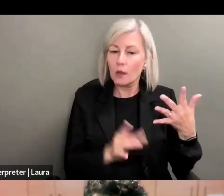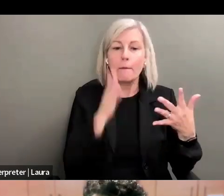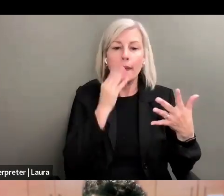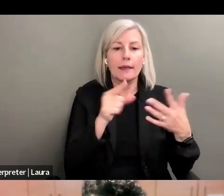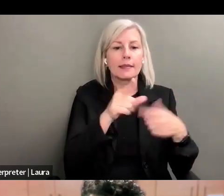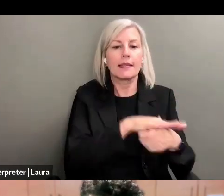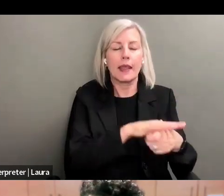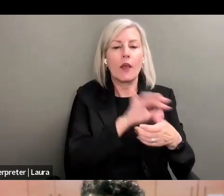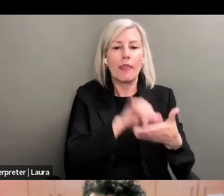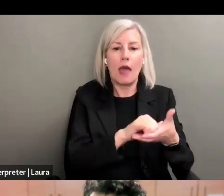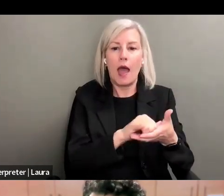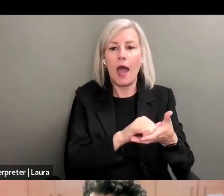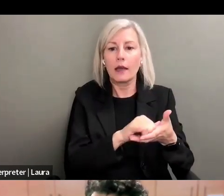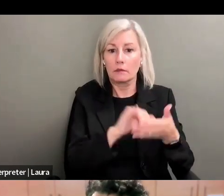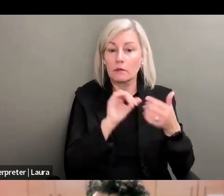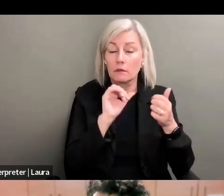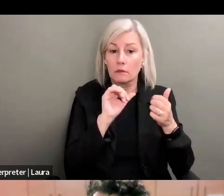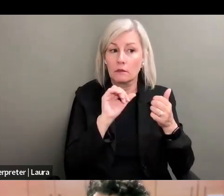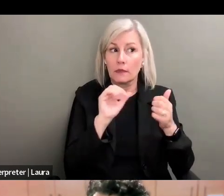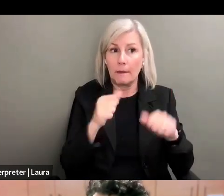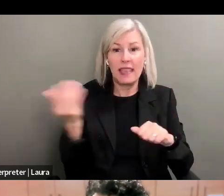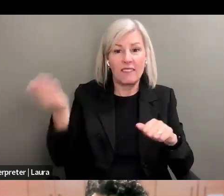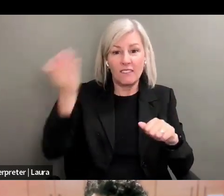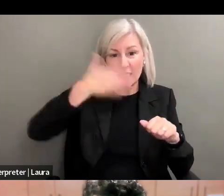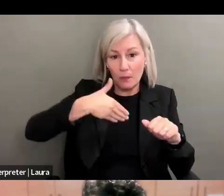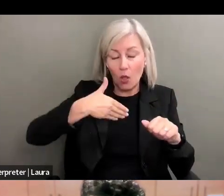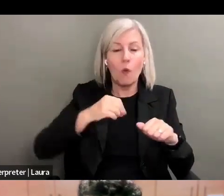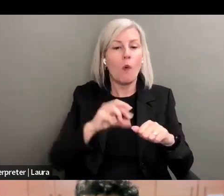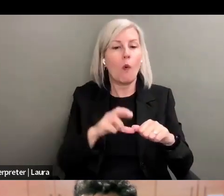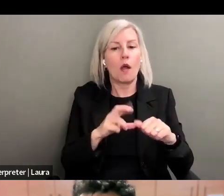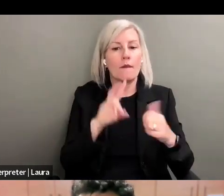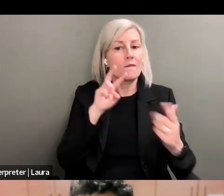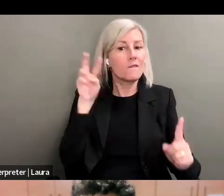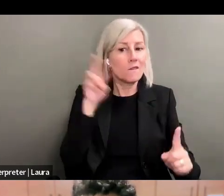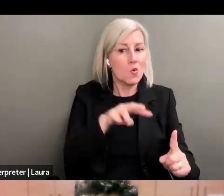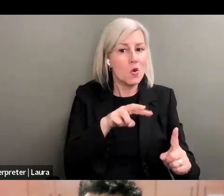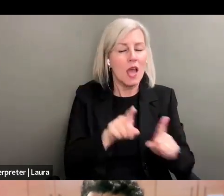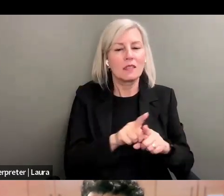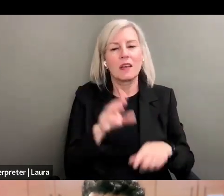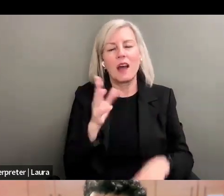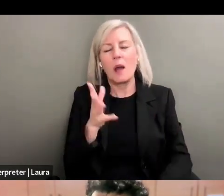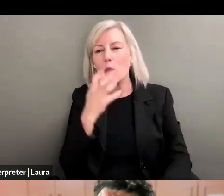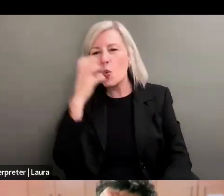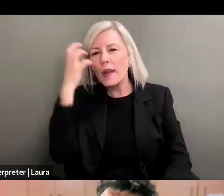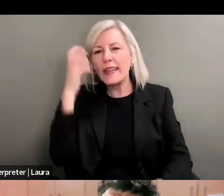that can be invisible, or it can be seen as just moody or tired after school when